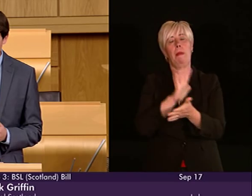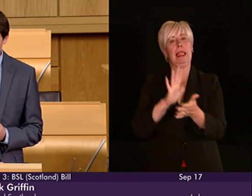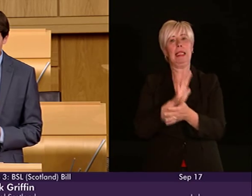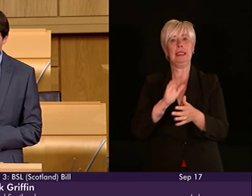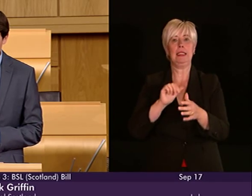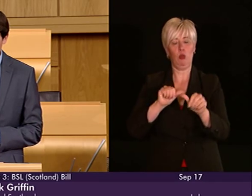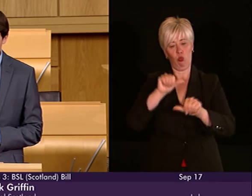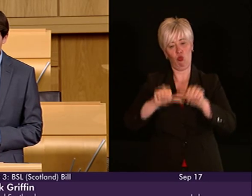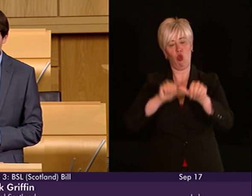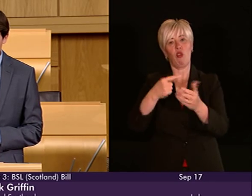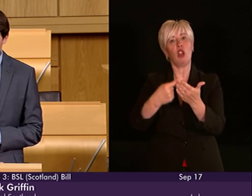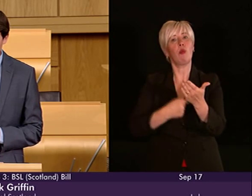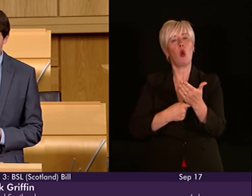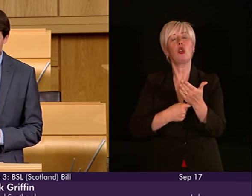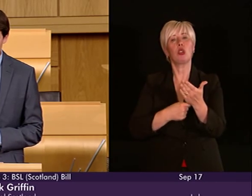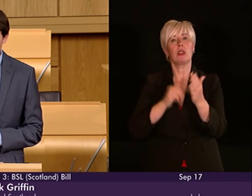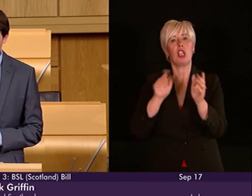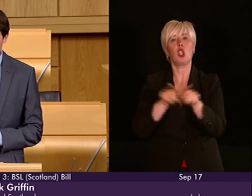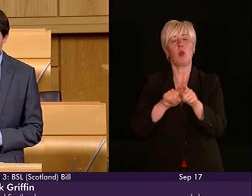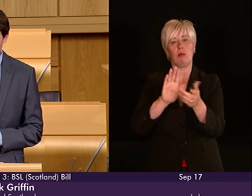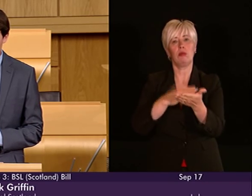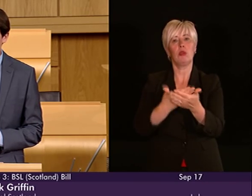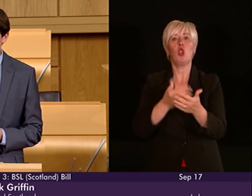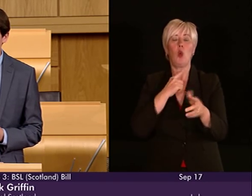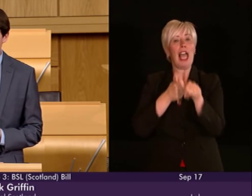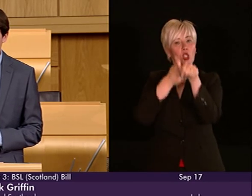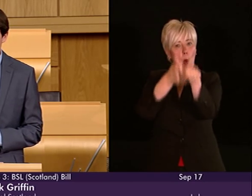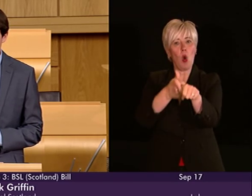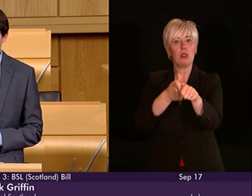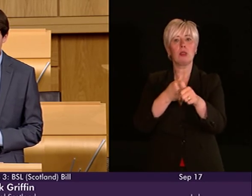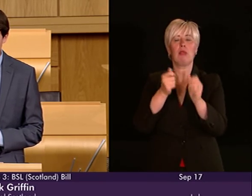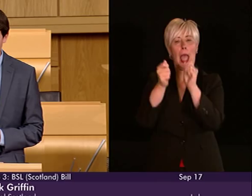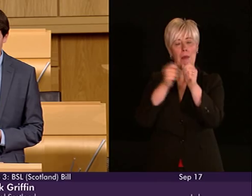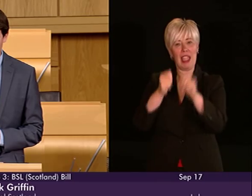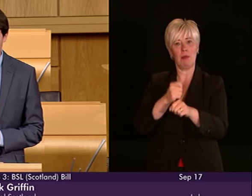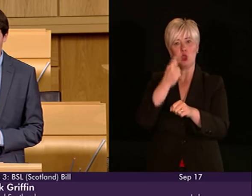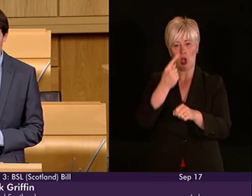mentioned. I also support amendments 2 and 3 which, as the minister says, are of a minor nature.